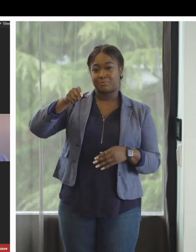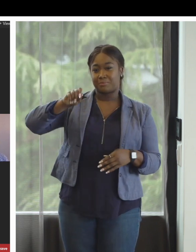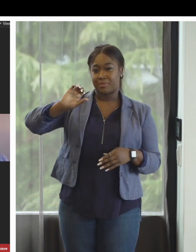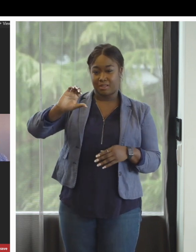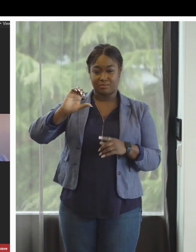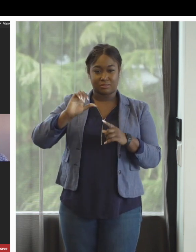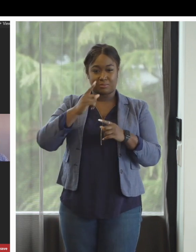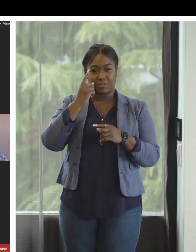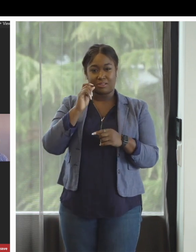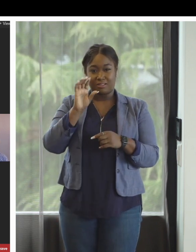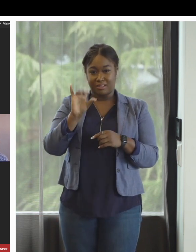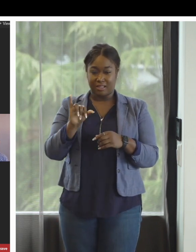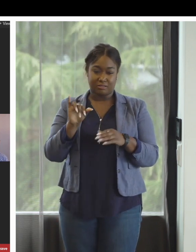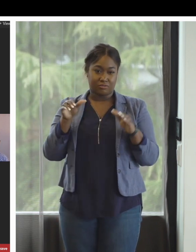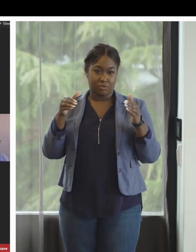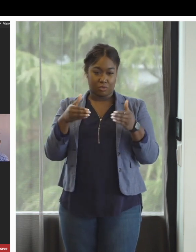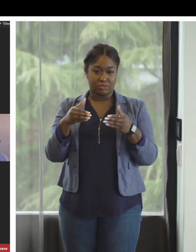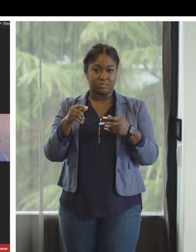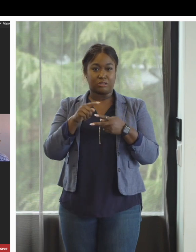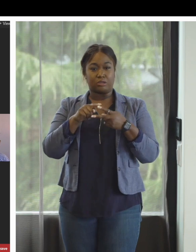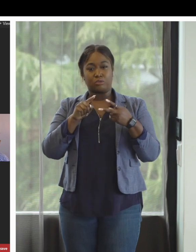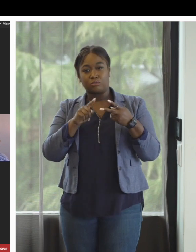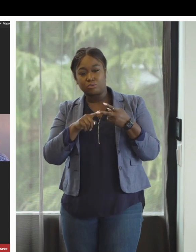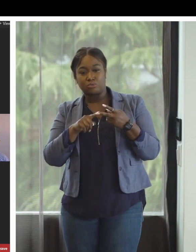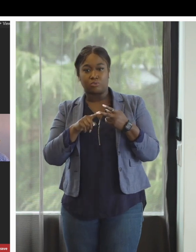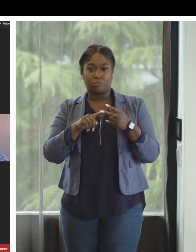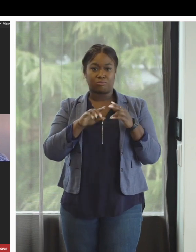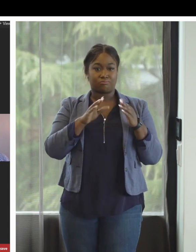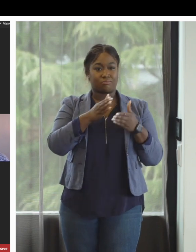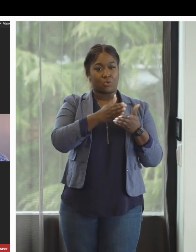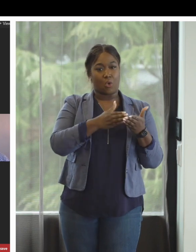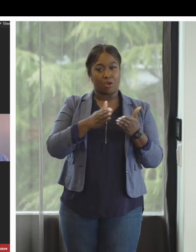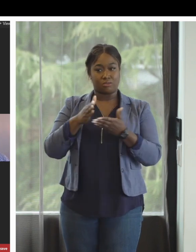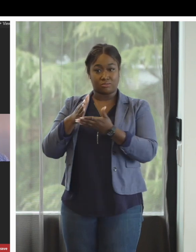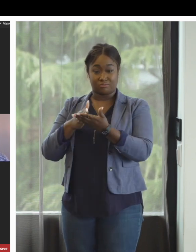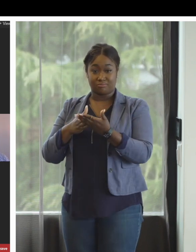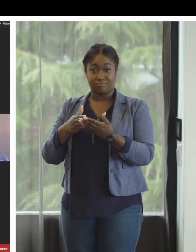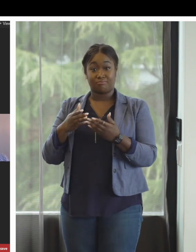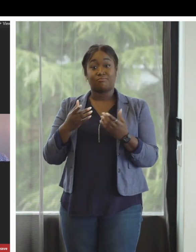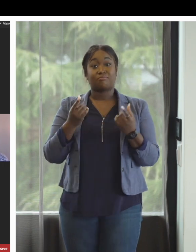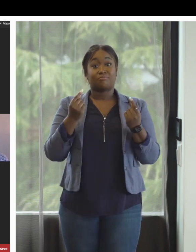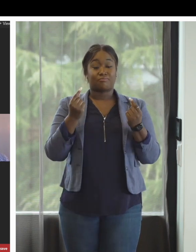210 report. In simplest terms, really to enable two or more demand